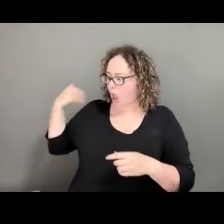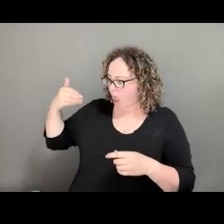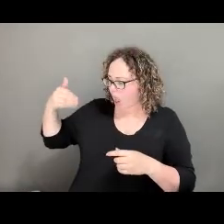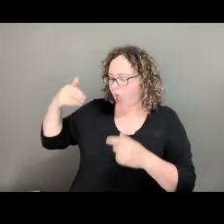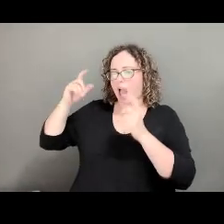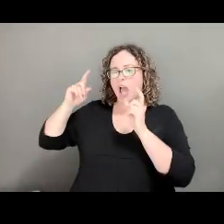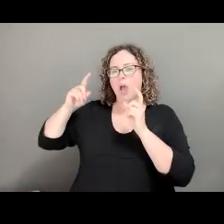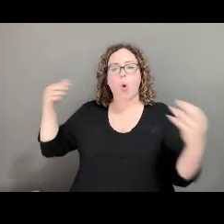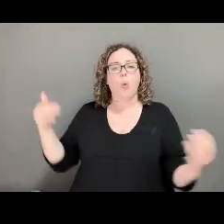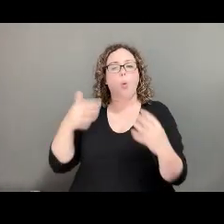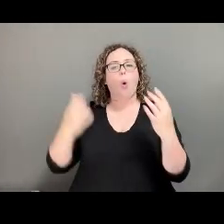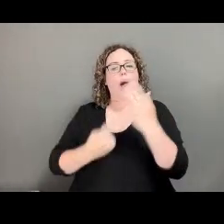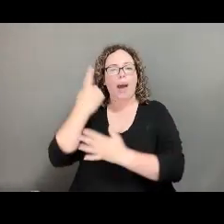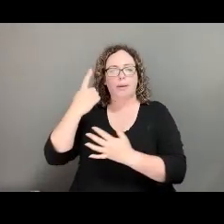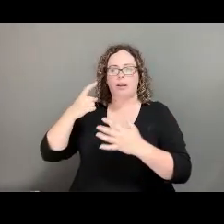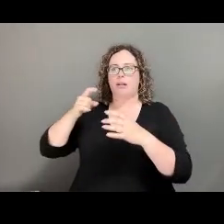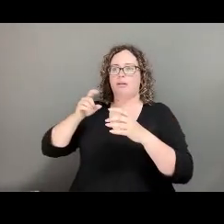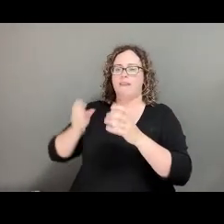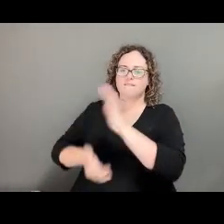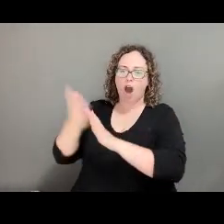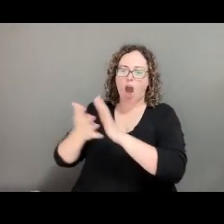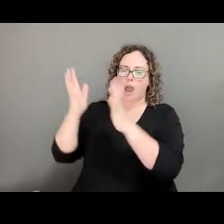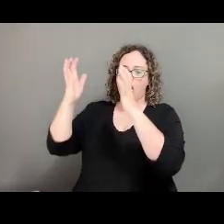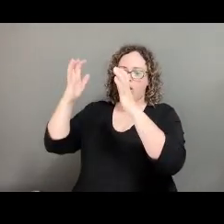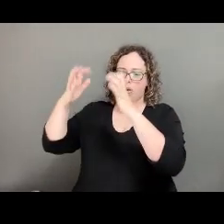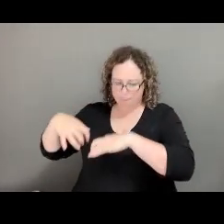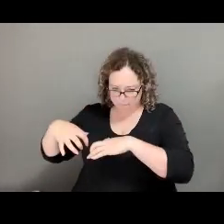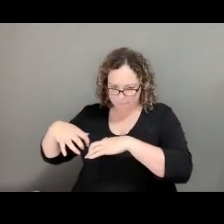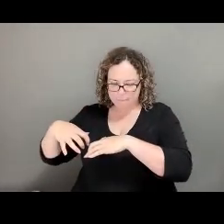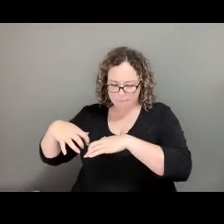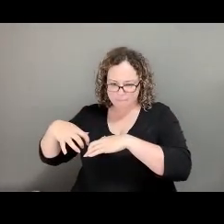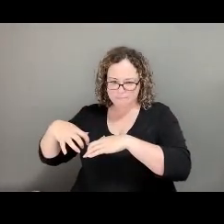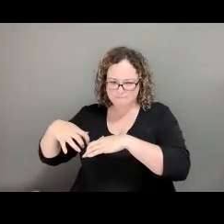And it burnt down a couple of times. There's even a story that some of the books from it